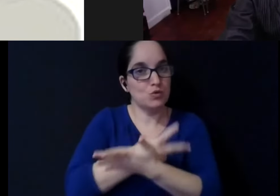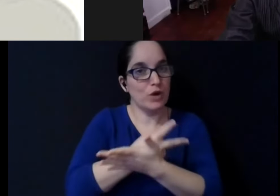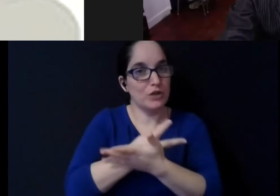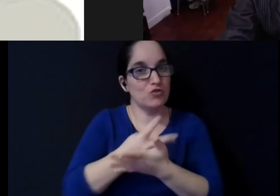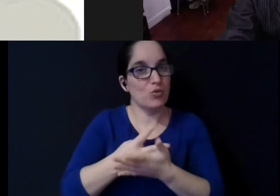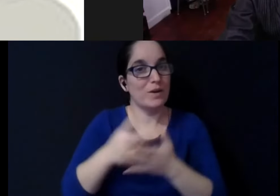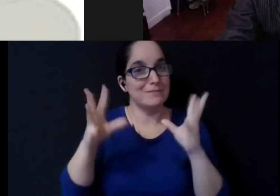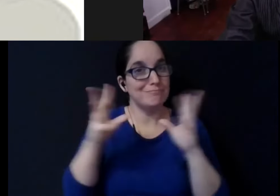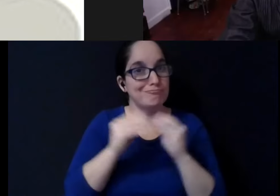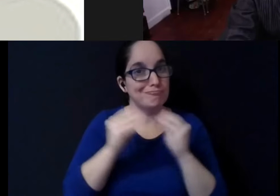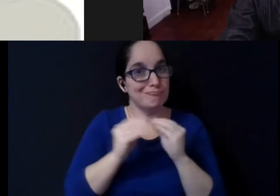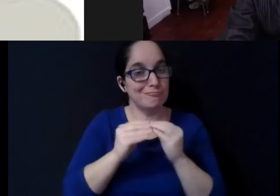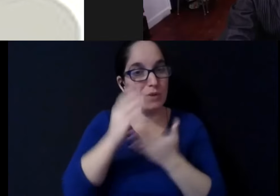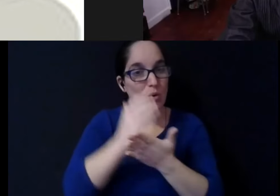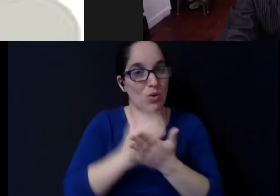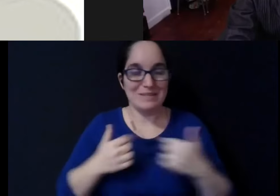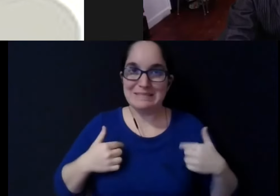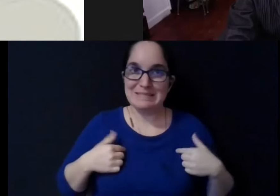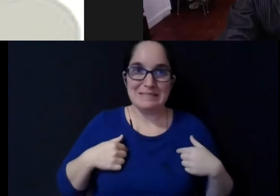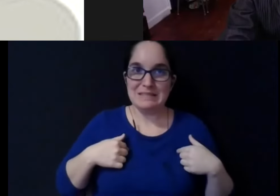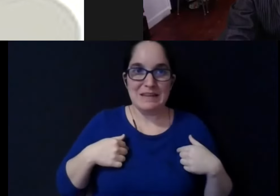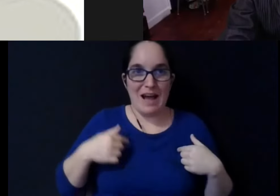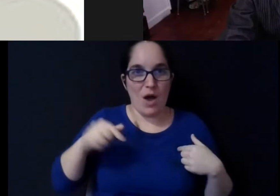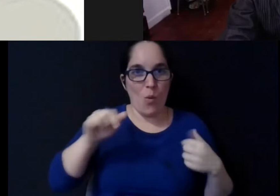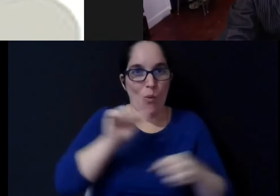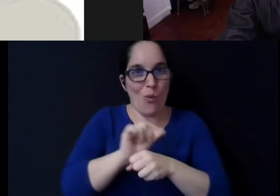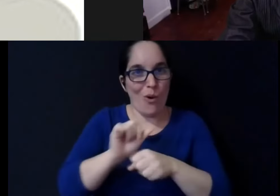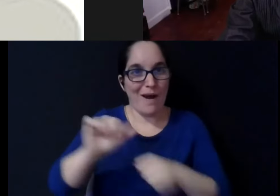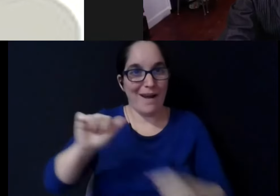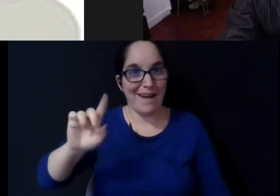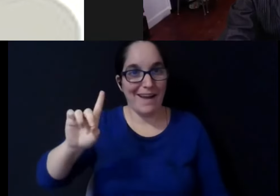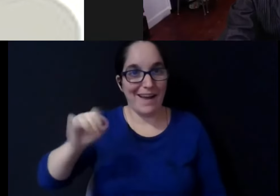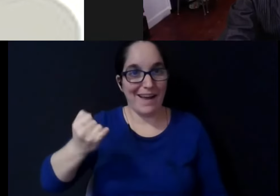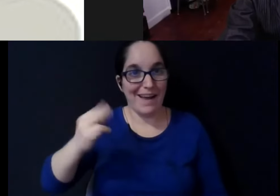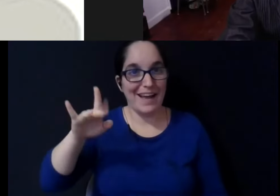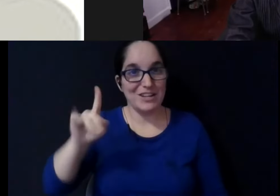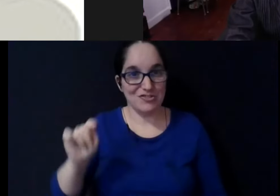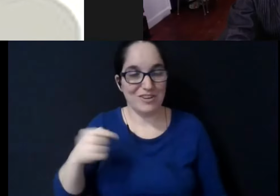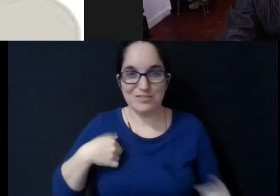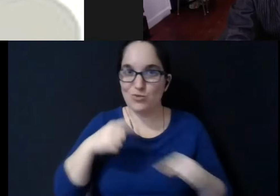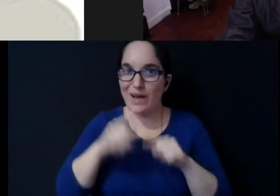every semester as a struggling adjunct. And, to our regret, we failed to invite some of the